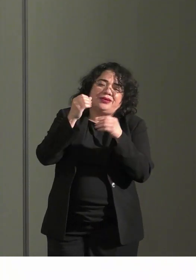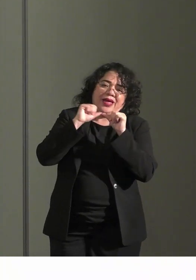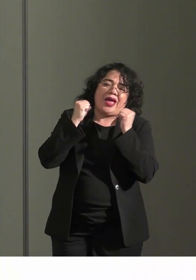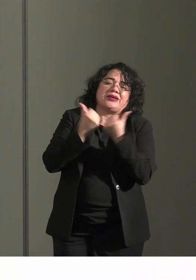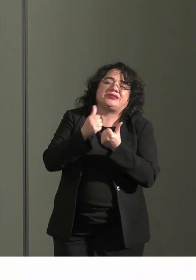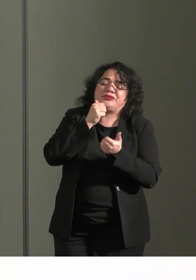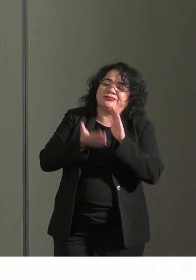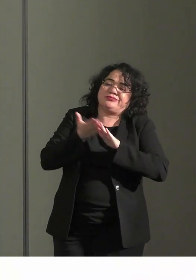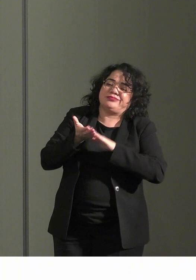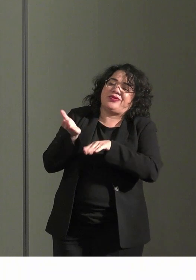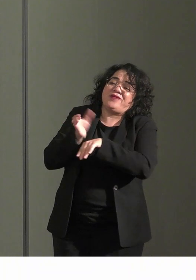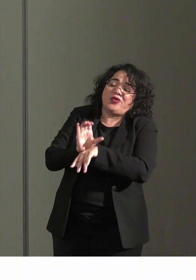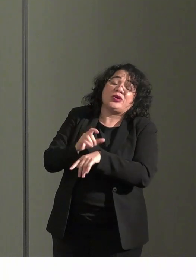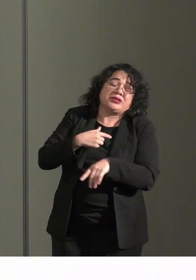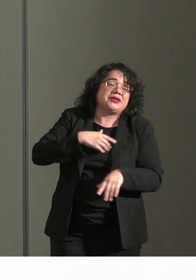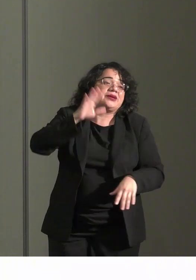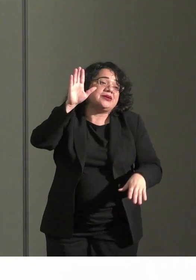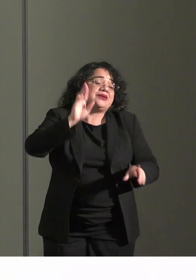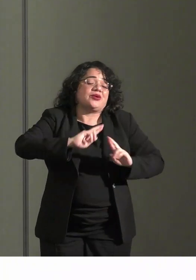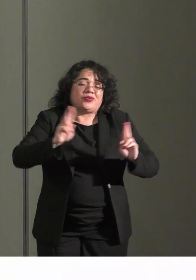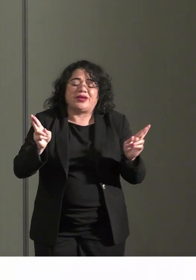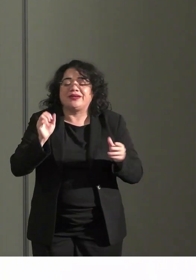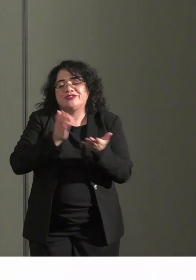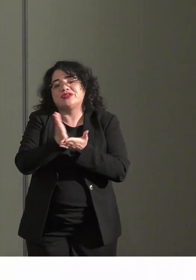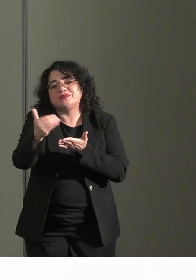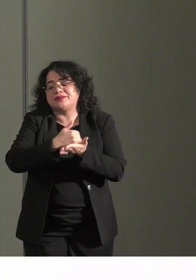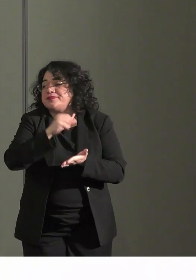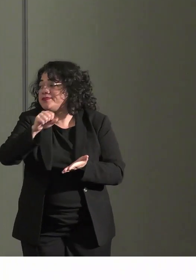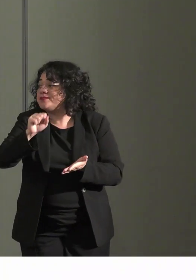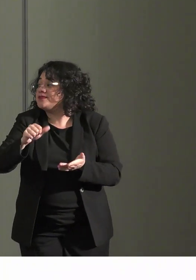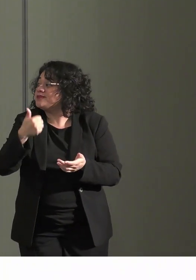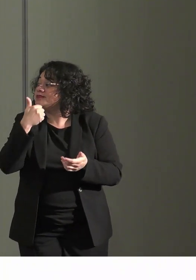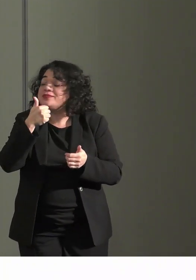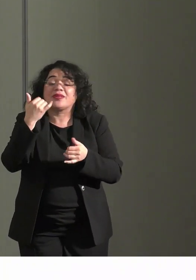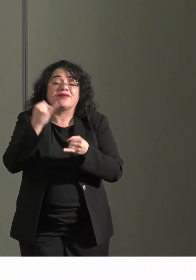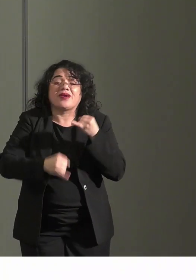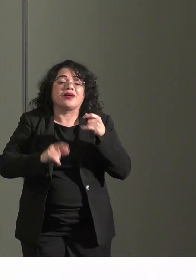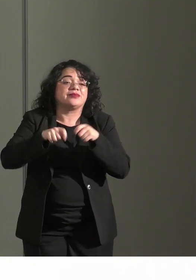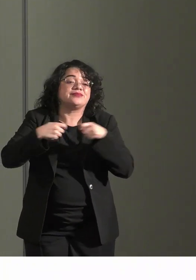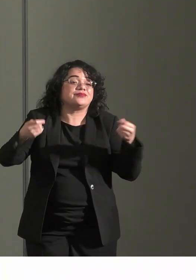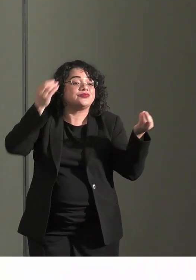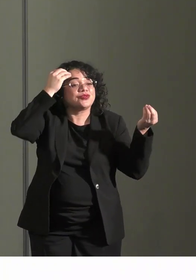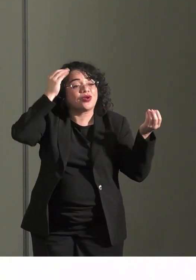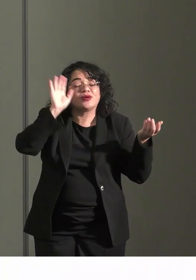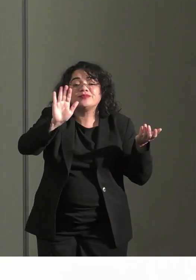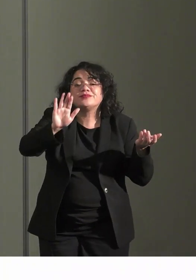for the rest of the world dealing with this. >> BRANDON: I think in accessibility